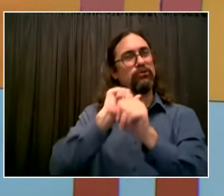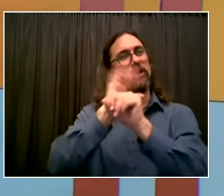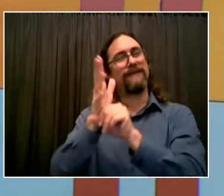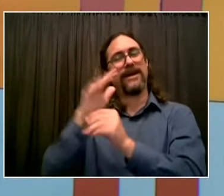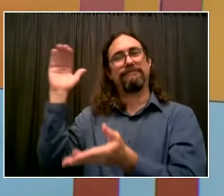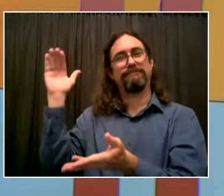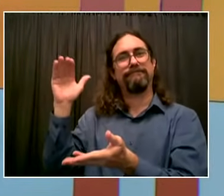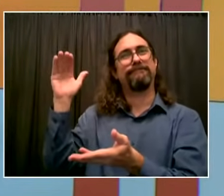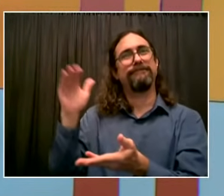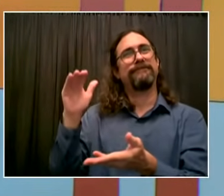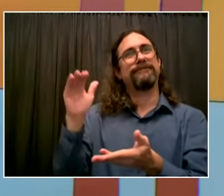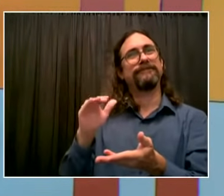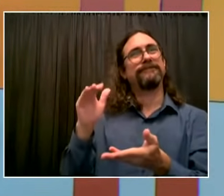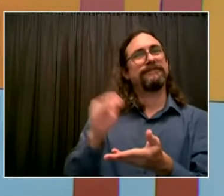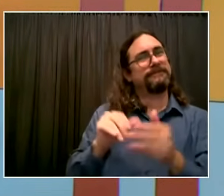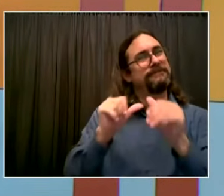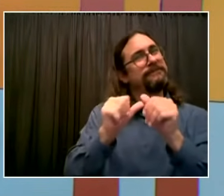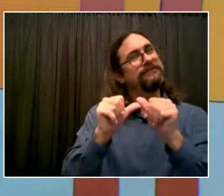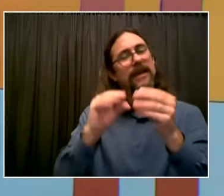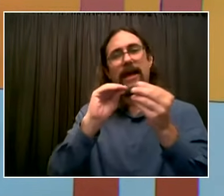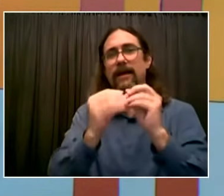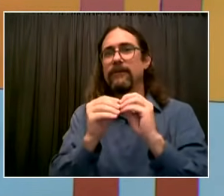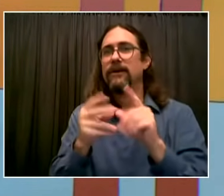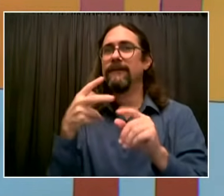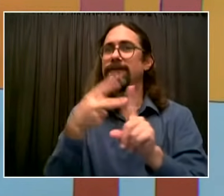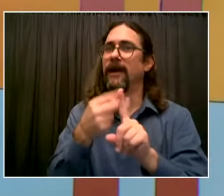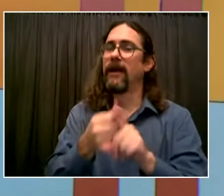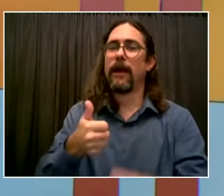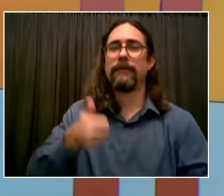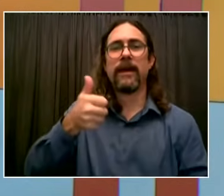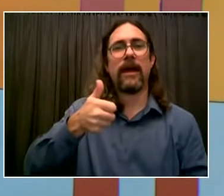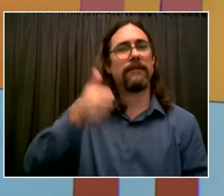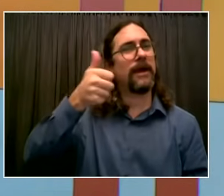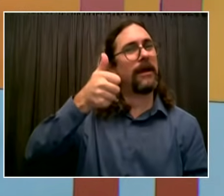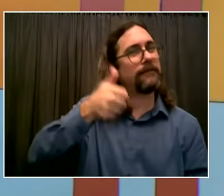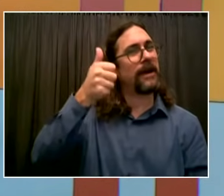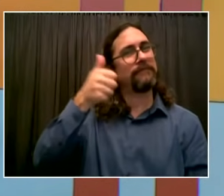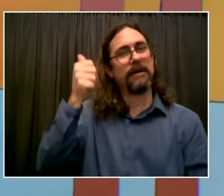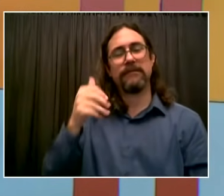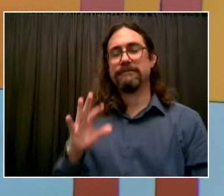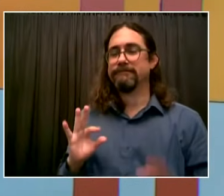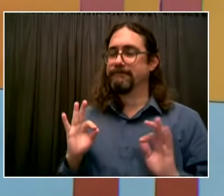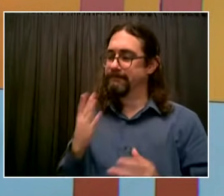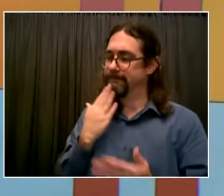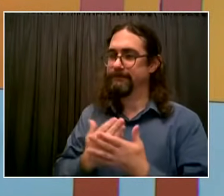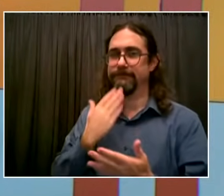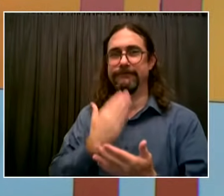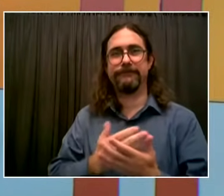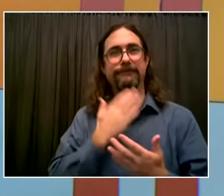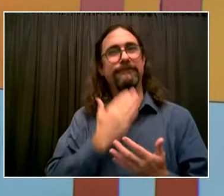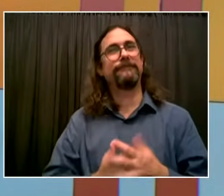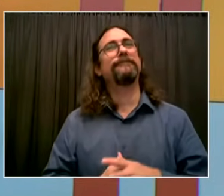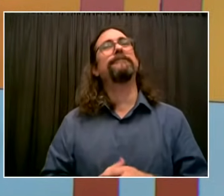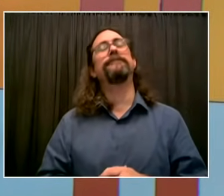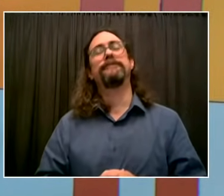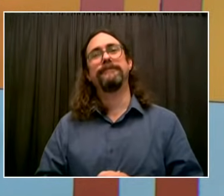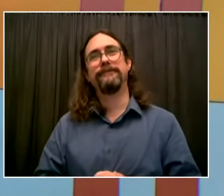STRATEGY THAT KEEPS WORKING, ACVCNAITION. VACCINATINO IS FUELING OUR RECOVERY. VACCINATION NUMBERS CLIMBING ALL THE TIME. IT'S MAKING A BIG